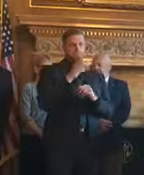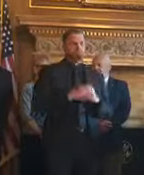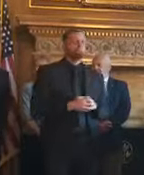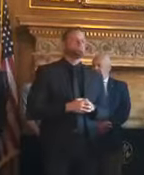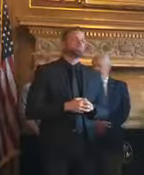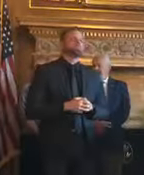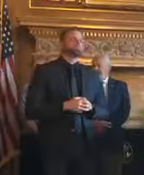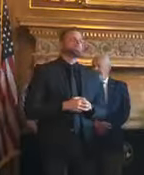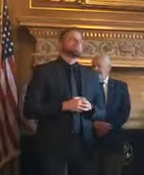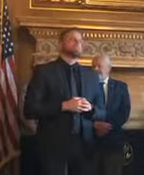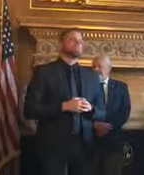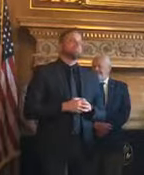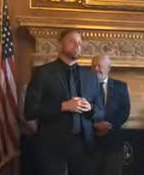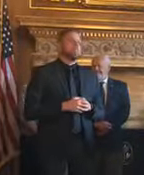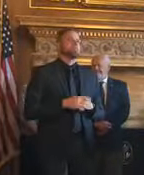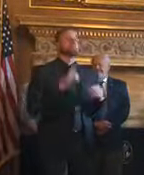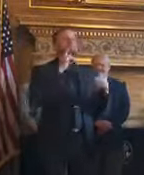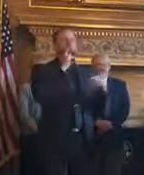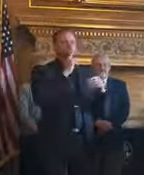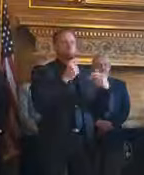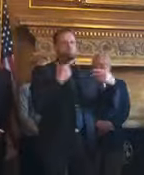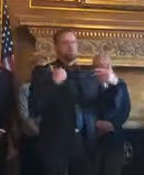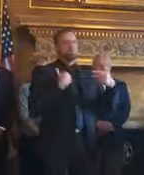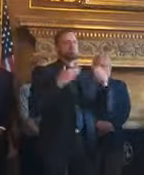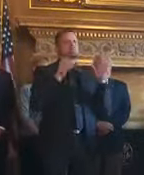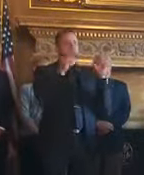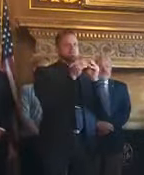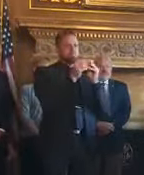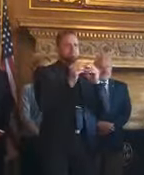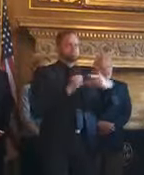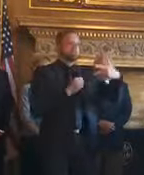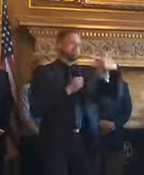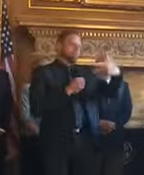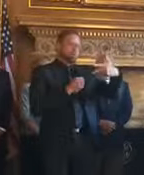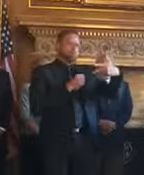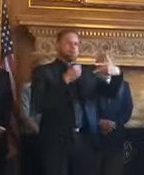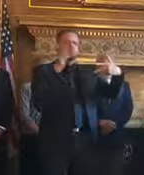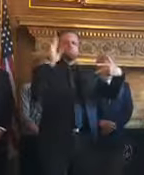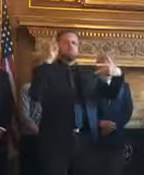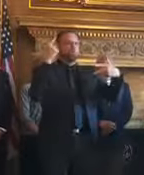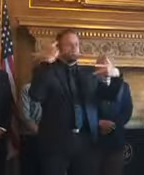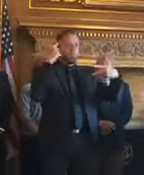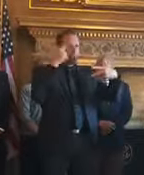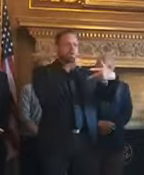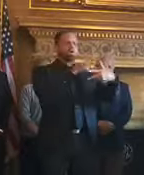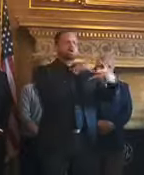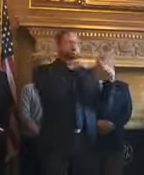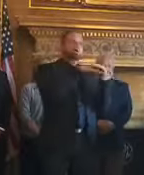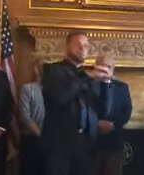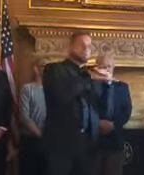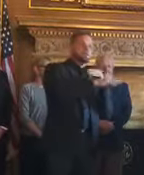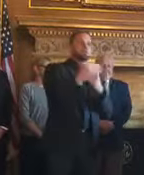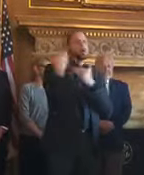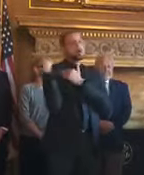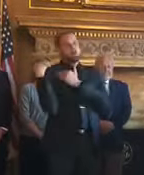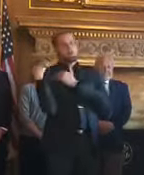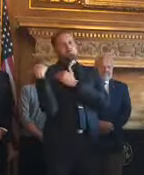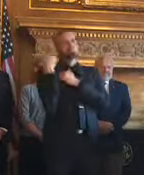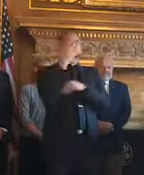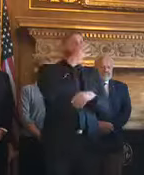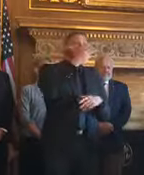This is about access, this is about accountability, and this is about getting people back to work.